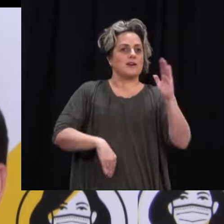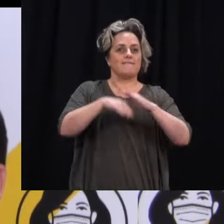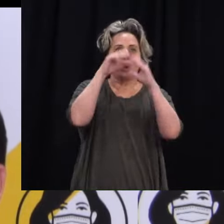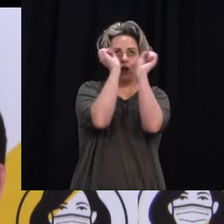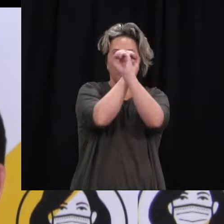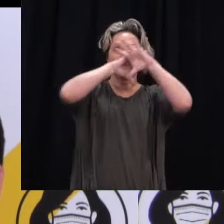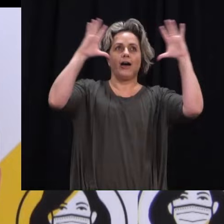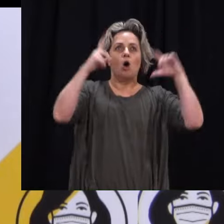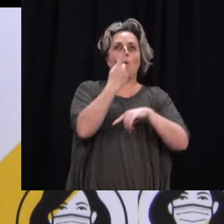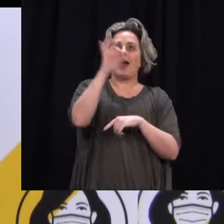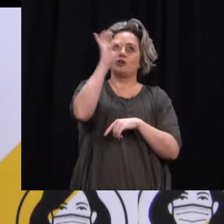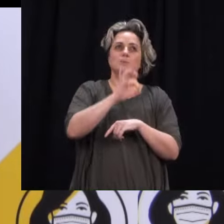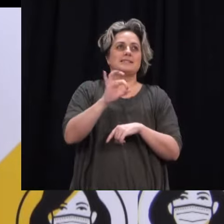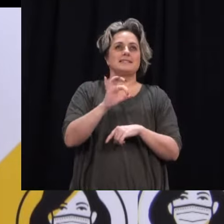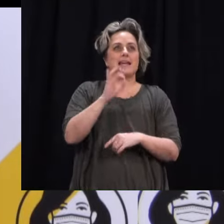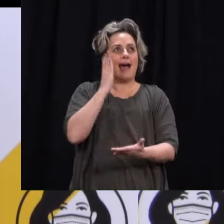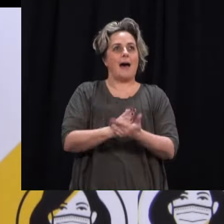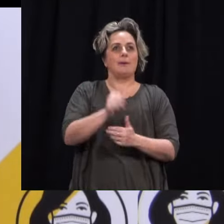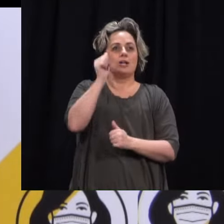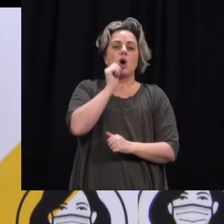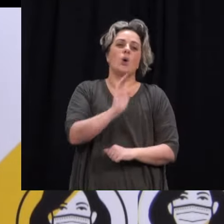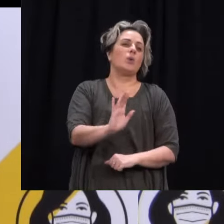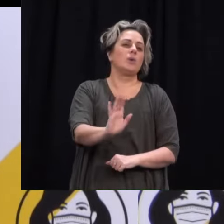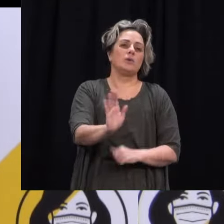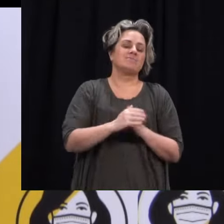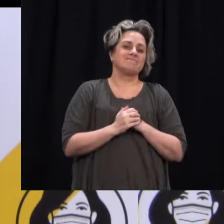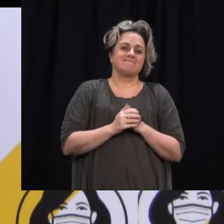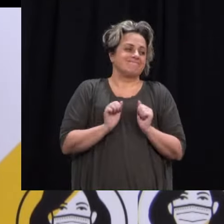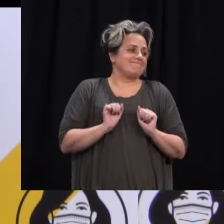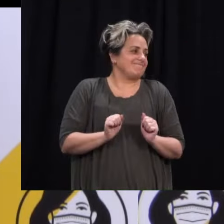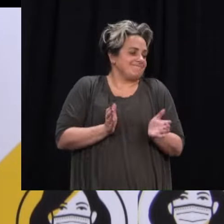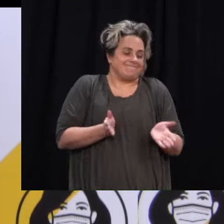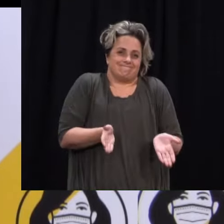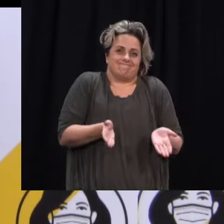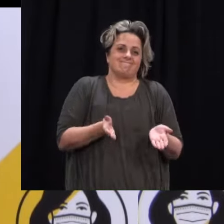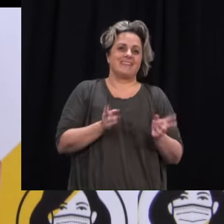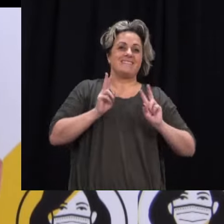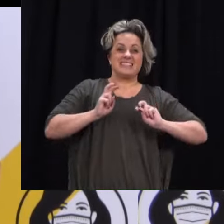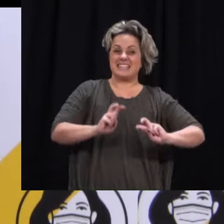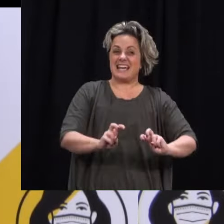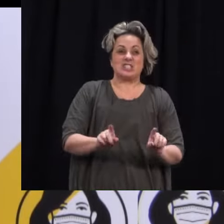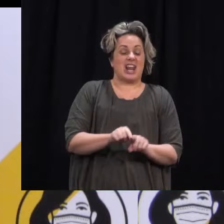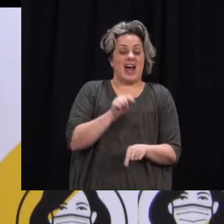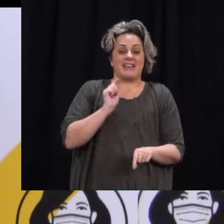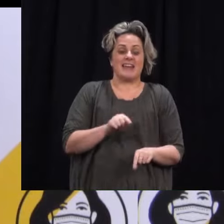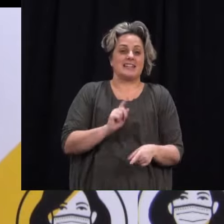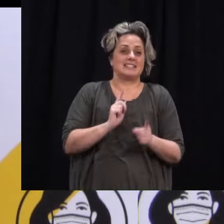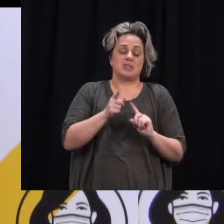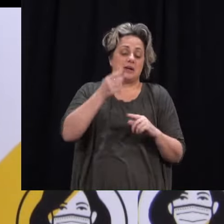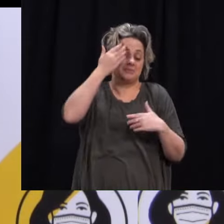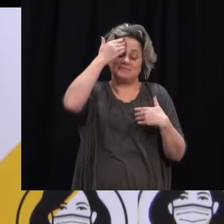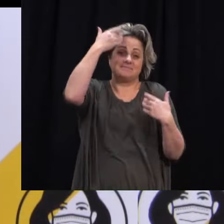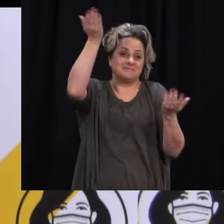Bloomfield said earlier, in previous outbreaks we have had we don't always get a 100%. It